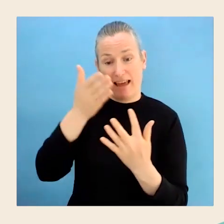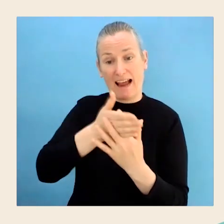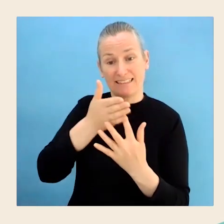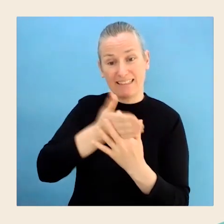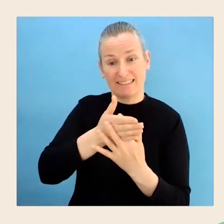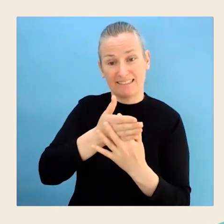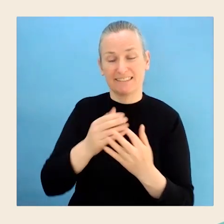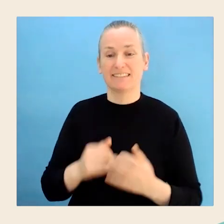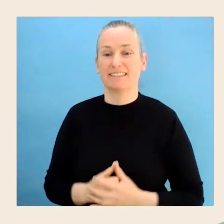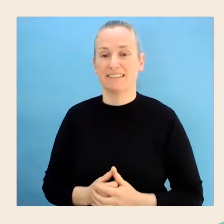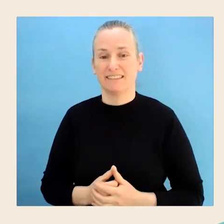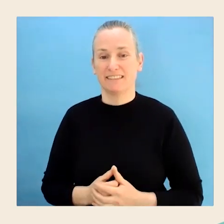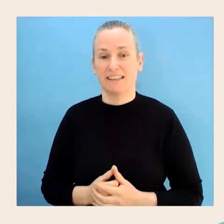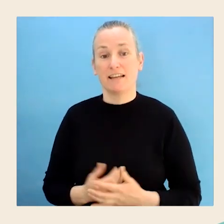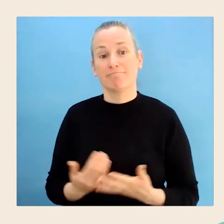So to just put a signal flag out there